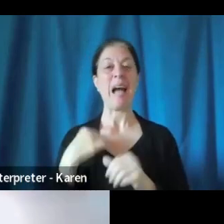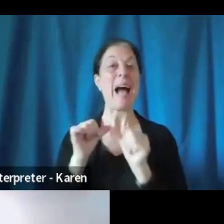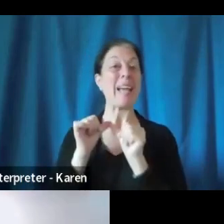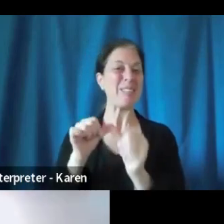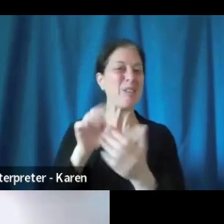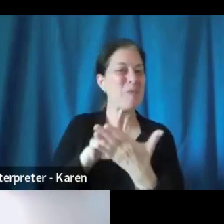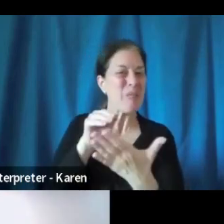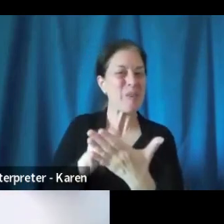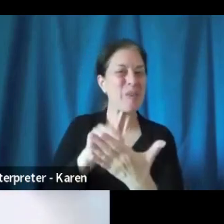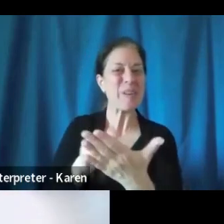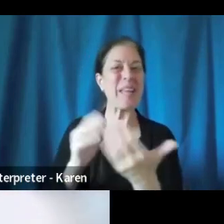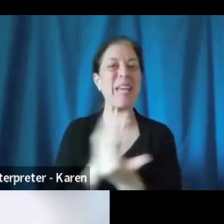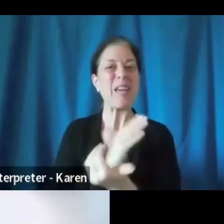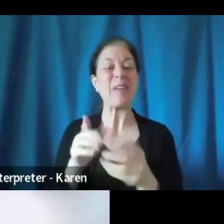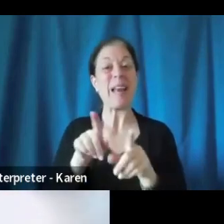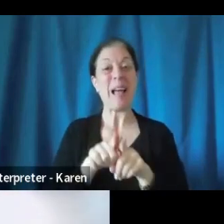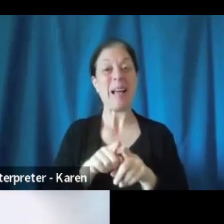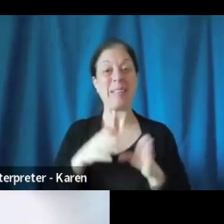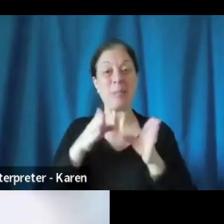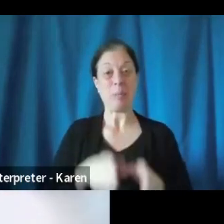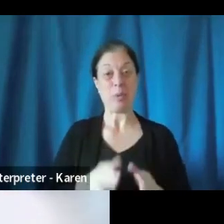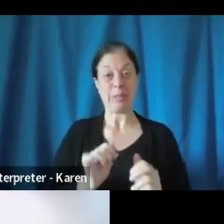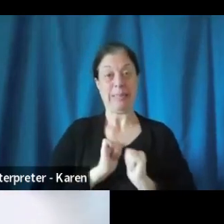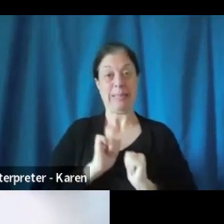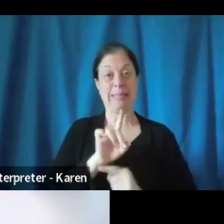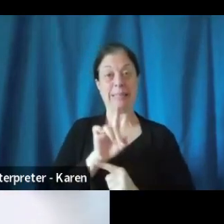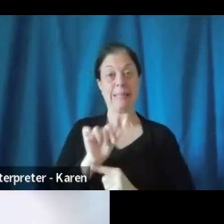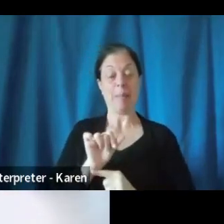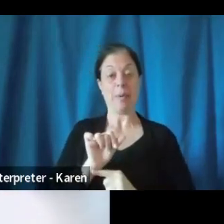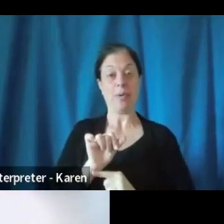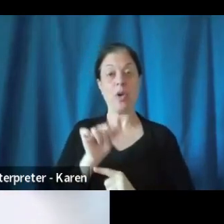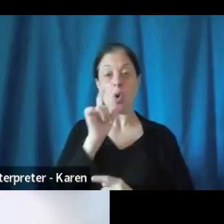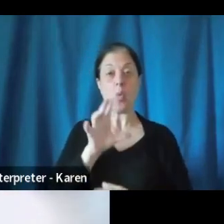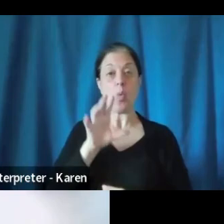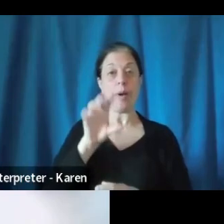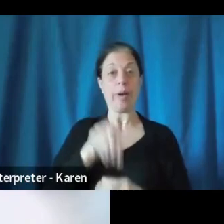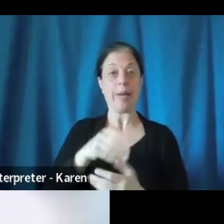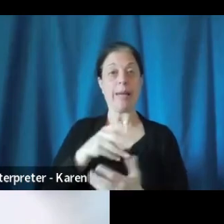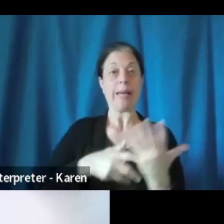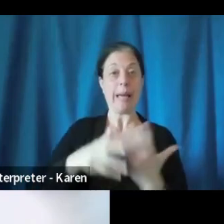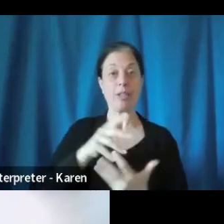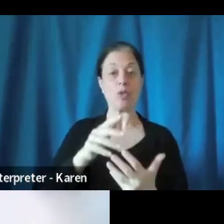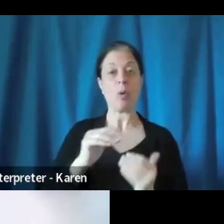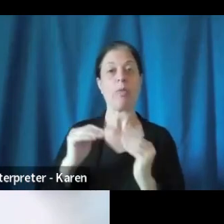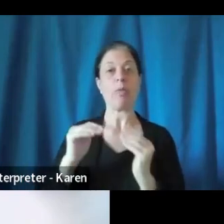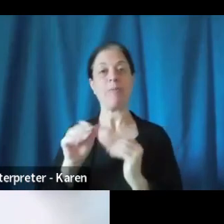want to say thank you, so much, Bri, for that wonderful presentation. I continue to learn, even as someone